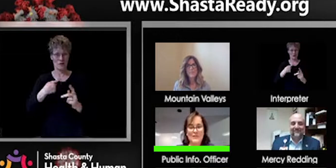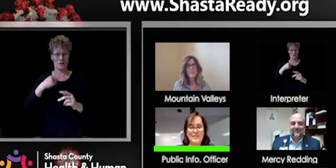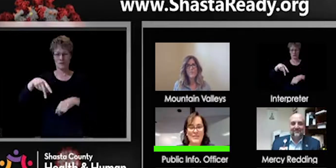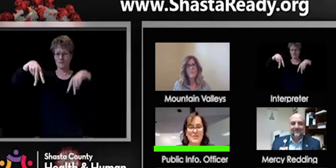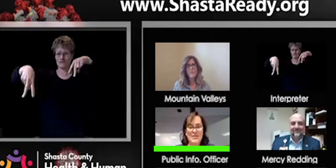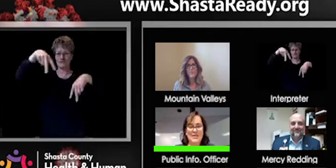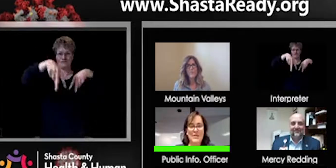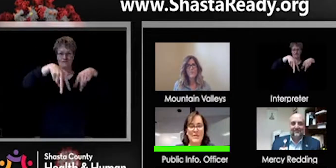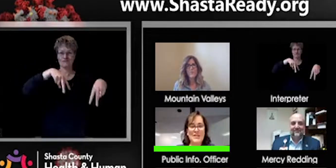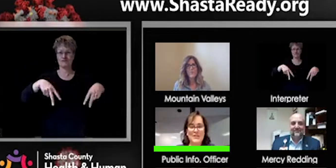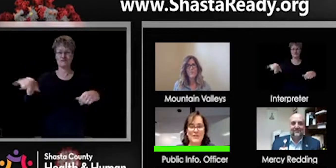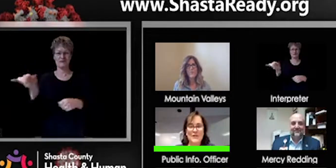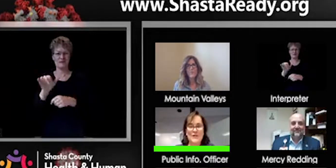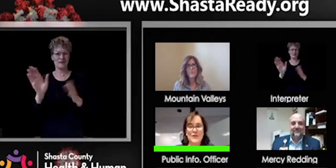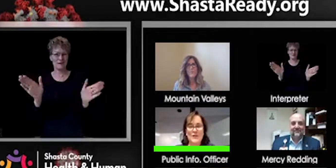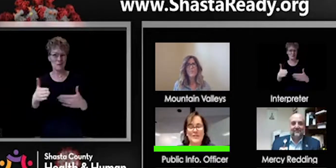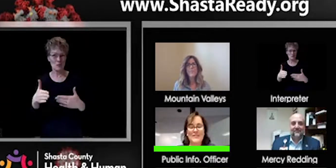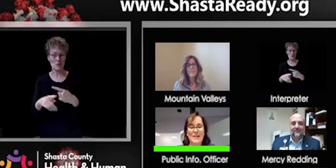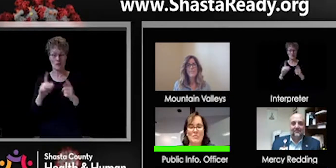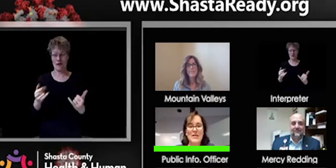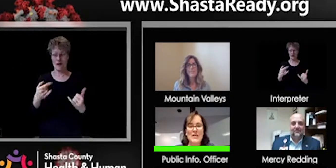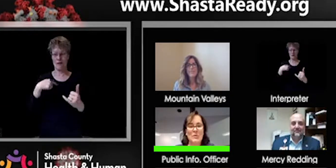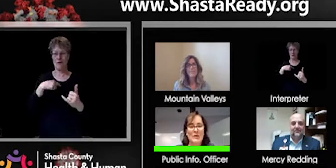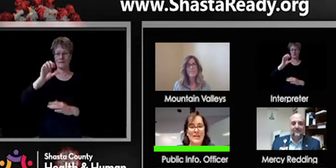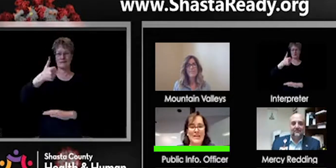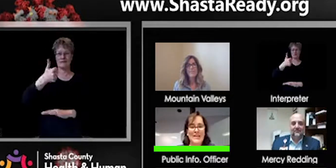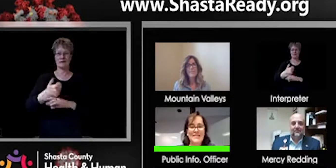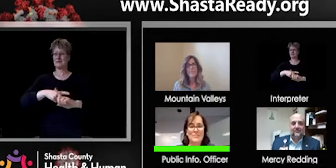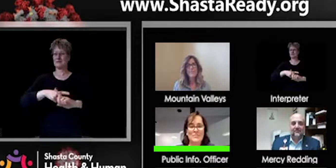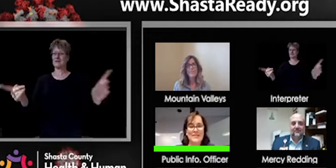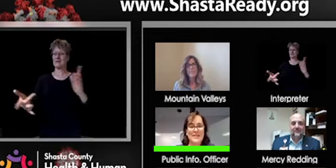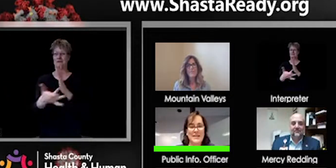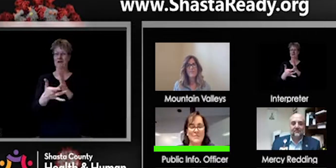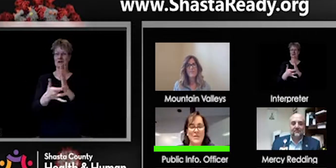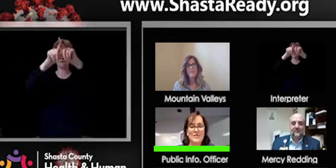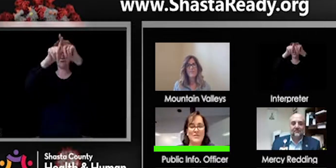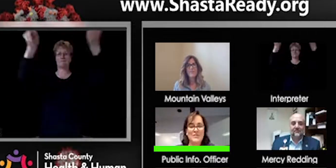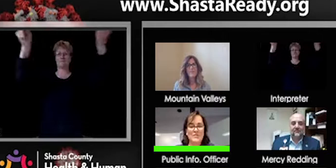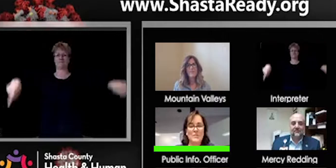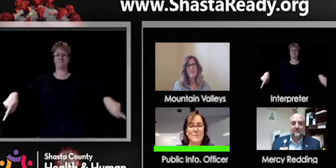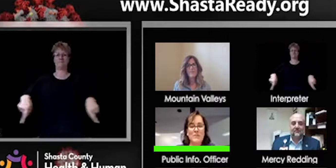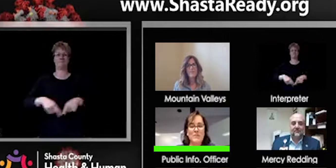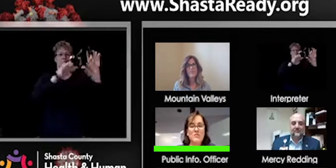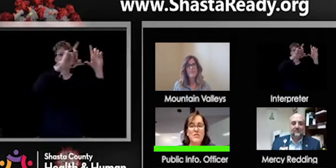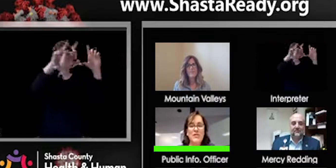into a much different look and feel with a lot more people and he’s kept us able to